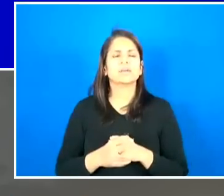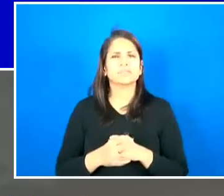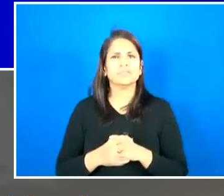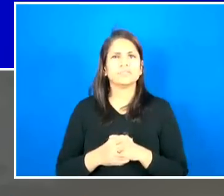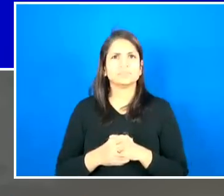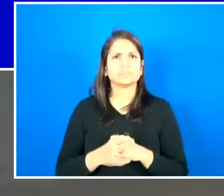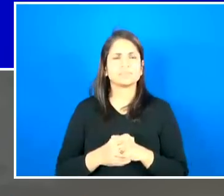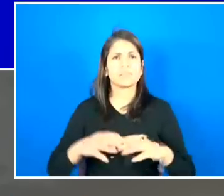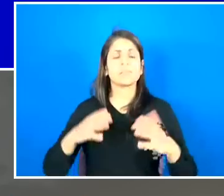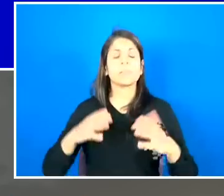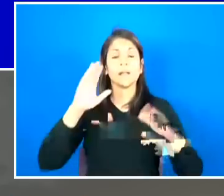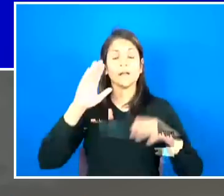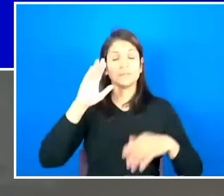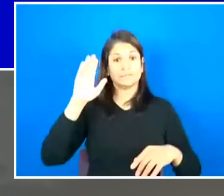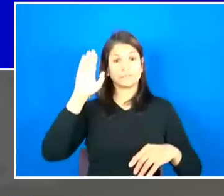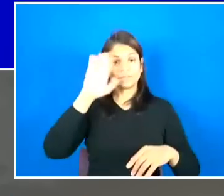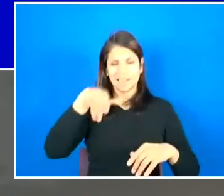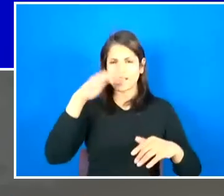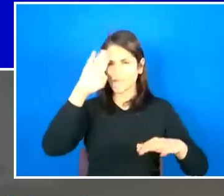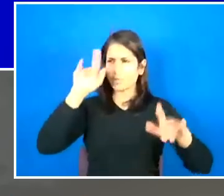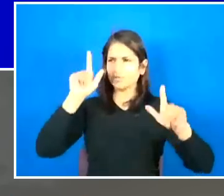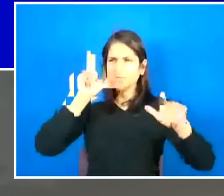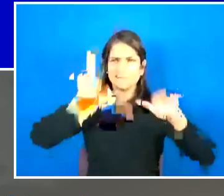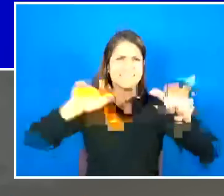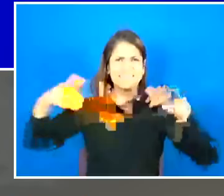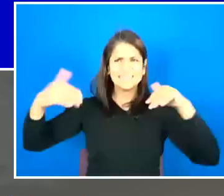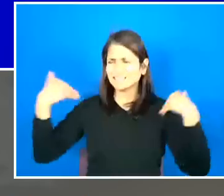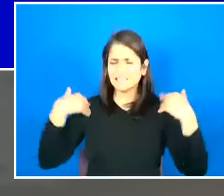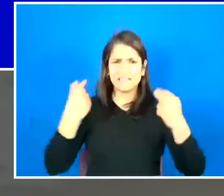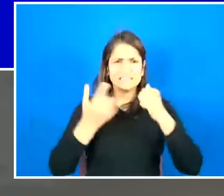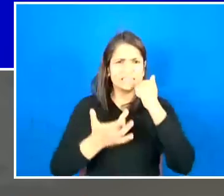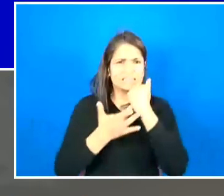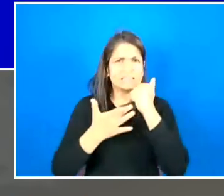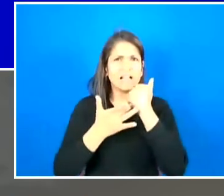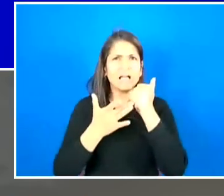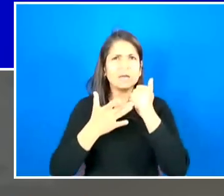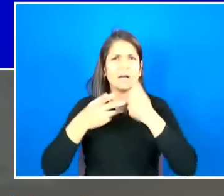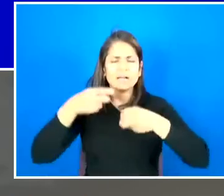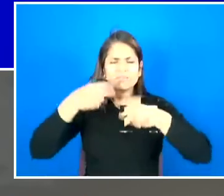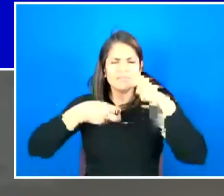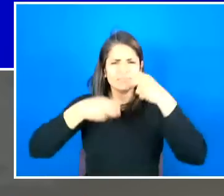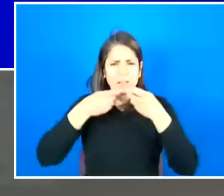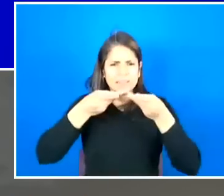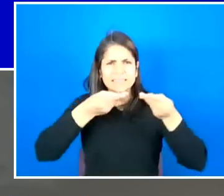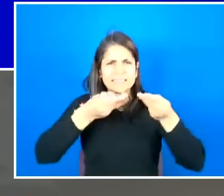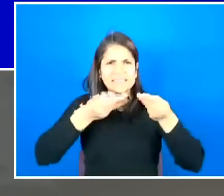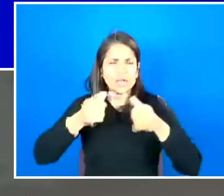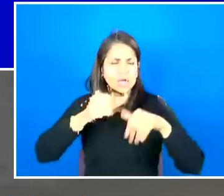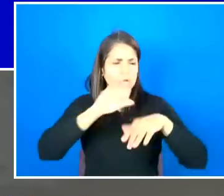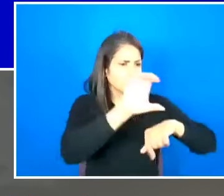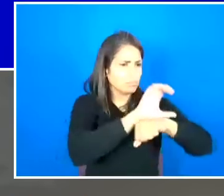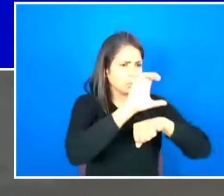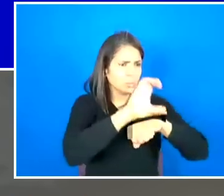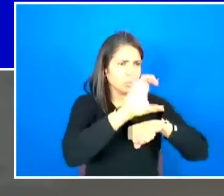SURE THAT EVERY